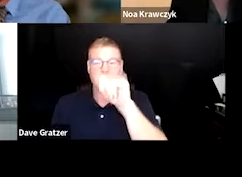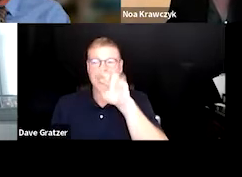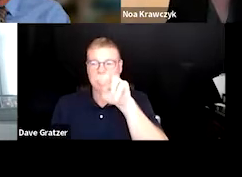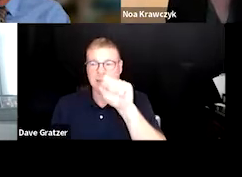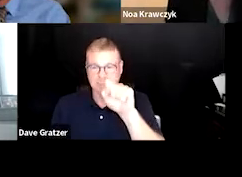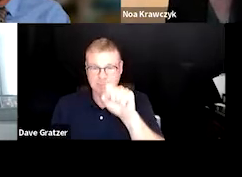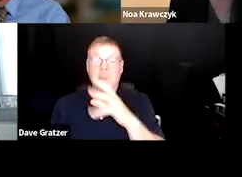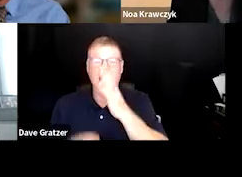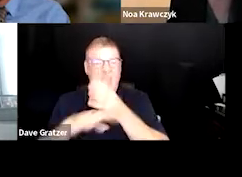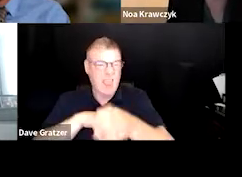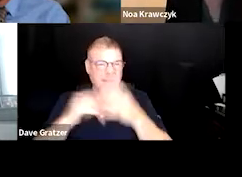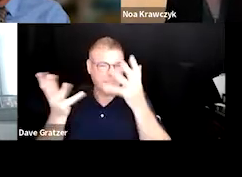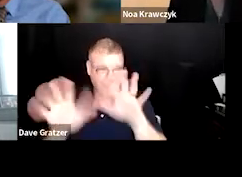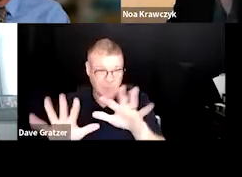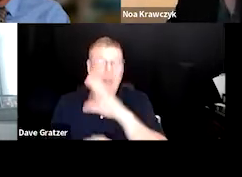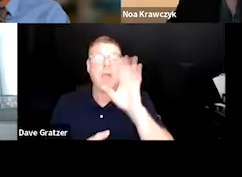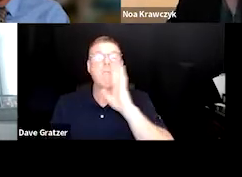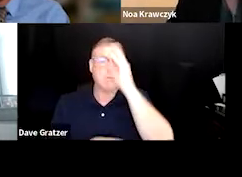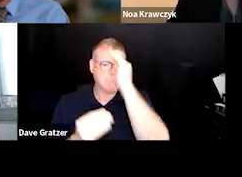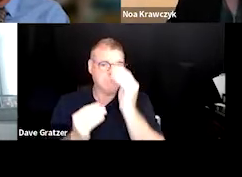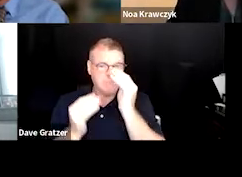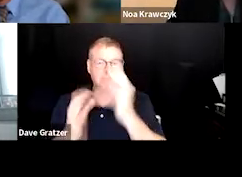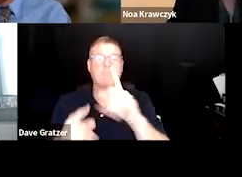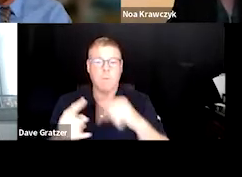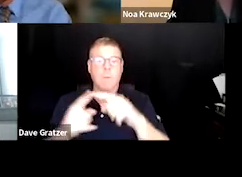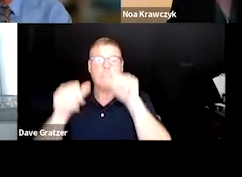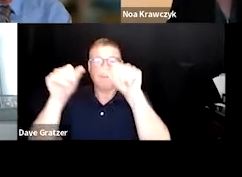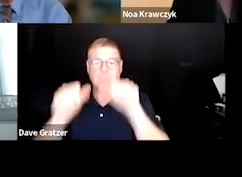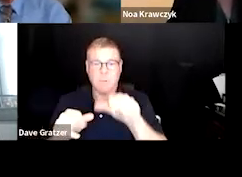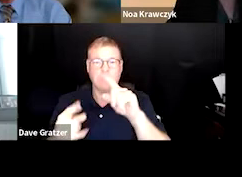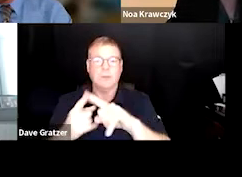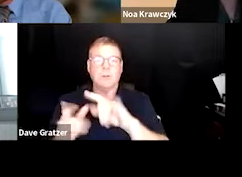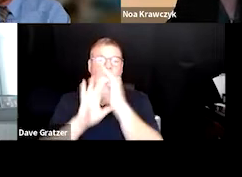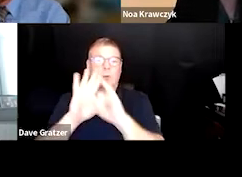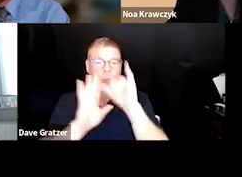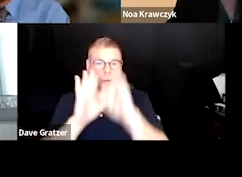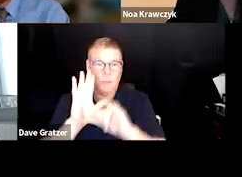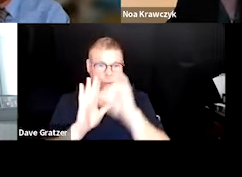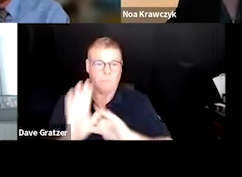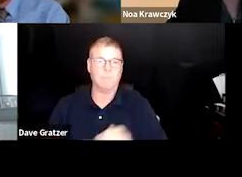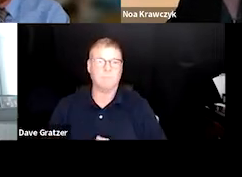And we will also notify you when the recording is posted to SAMHSA's YouTube channel via our listserve.